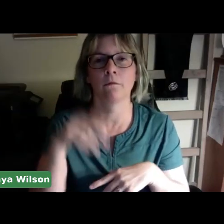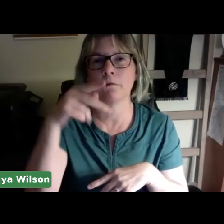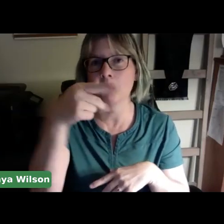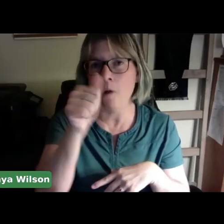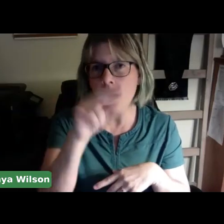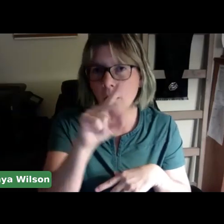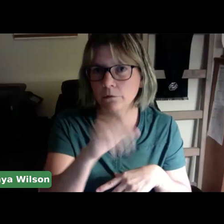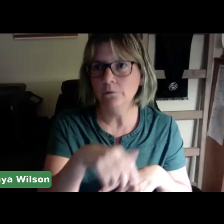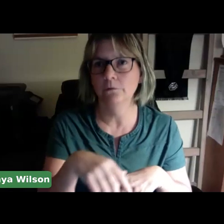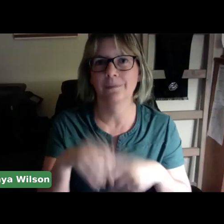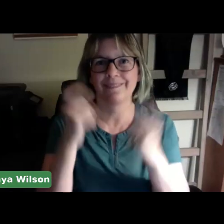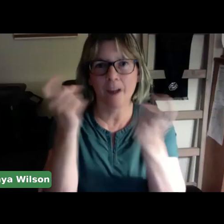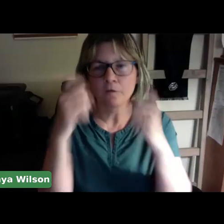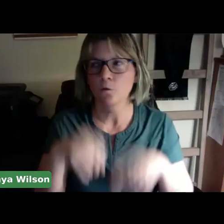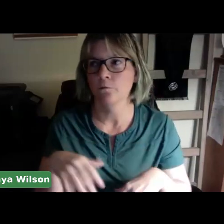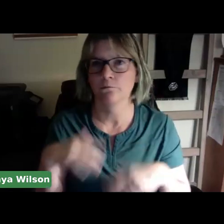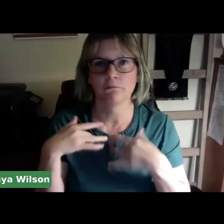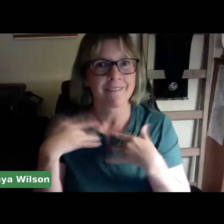to consider budget.